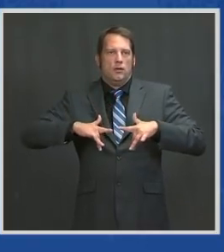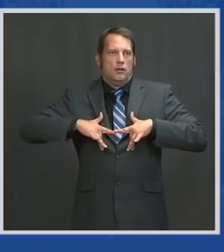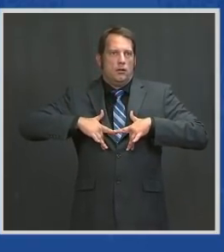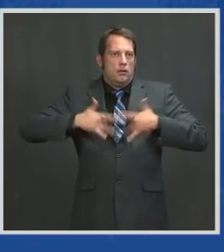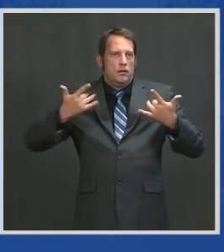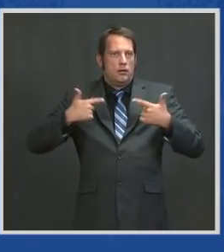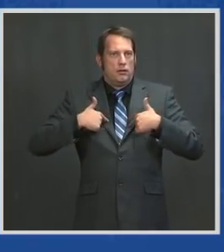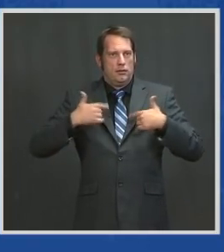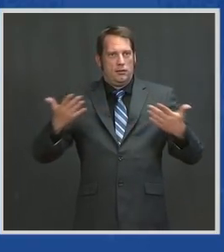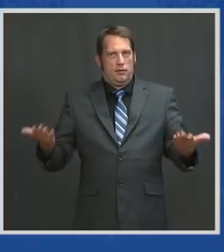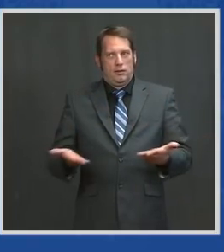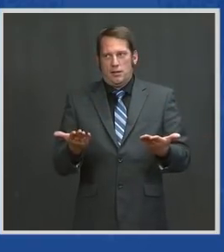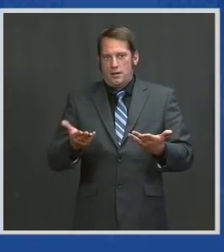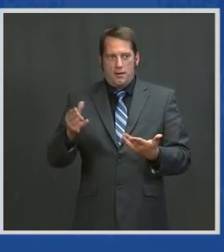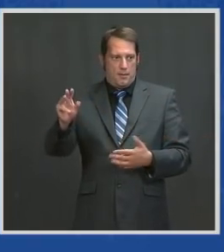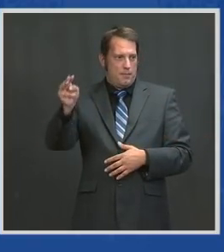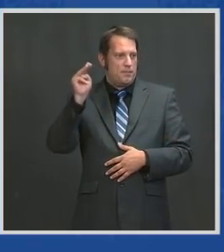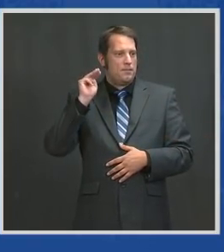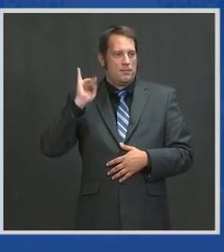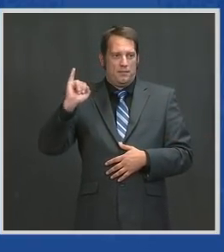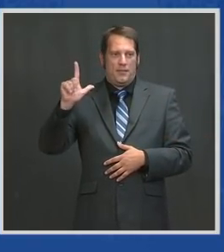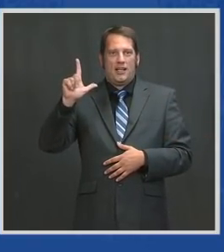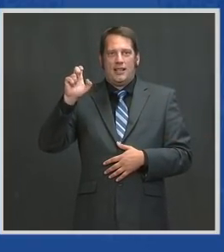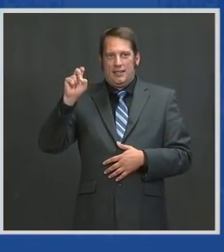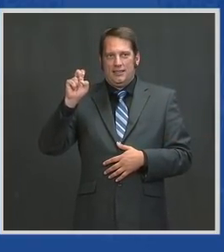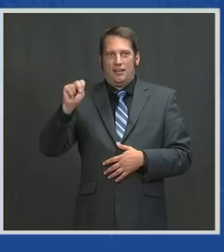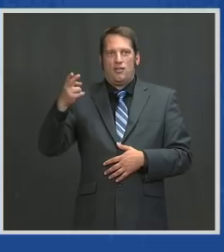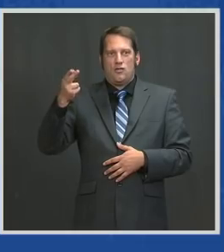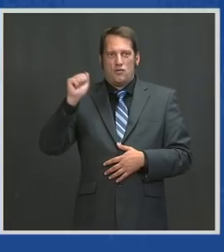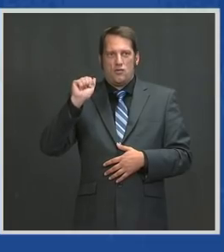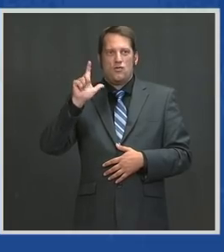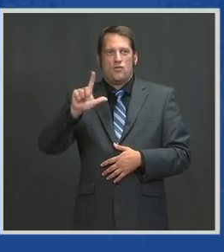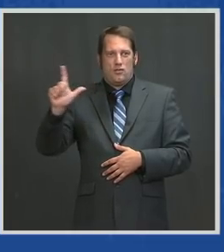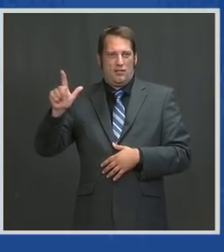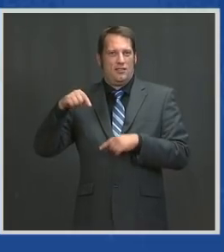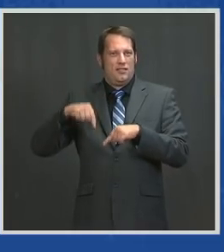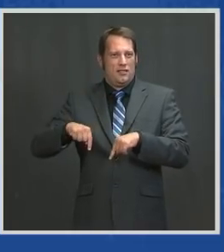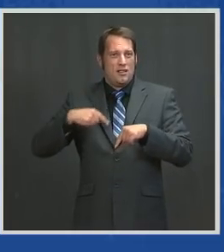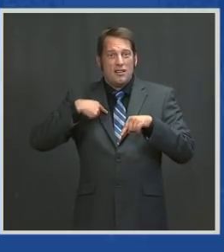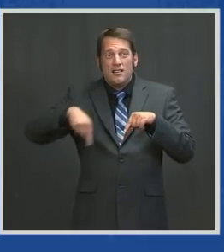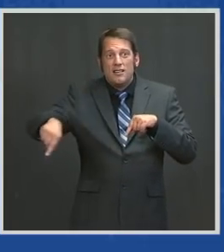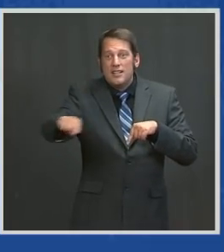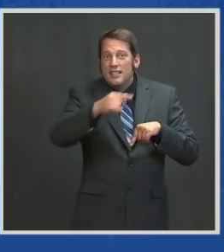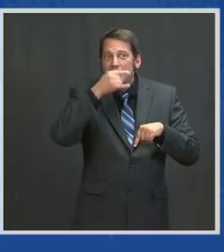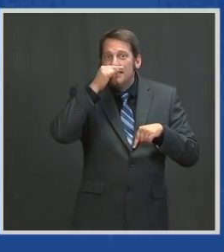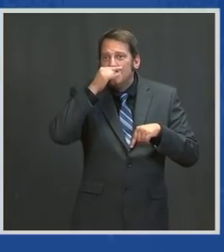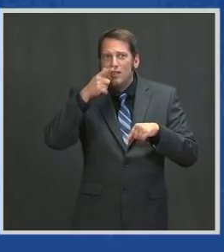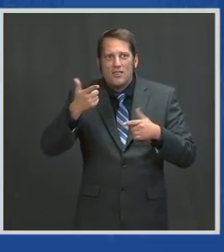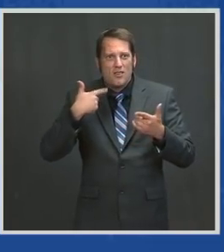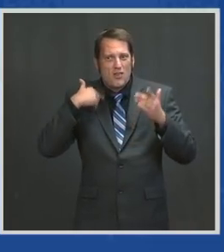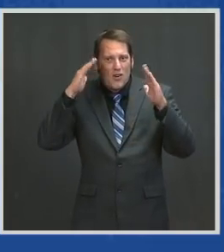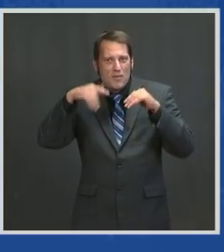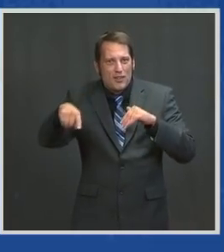and for all the little kids here, I hope you enjoyed your movie. Did you? Yeah, okay.